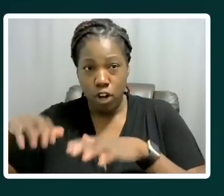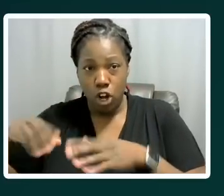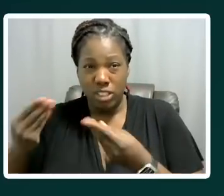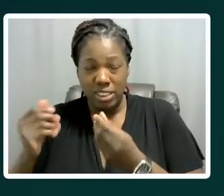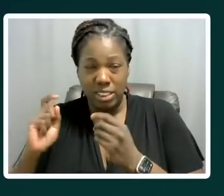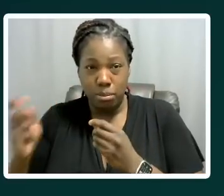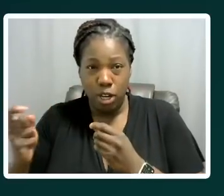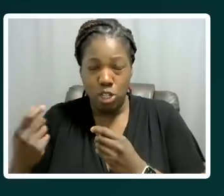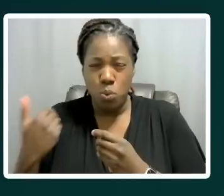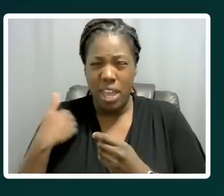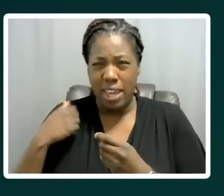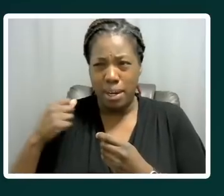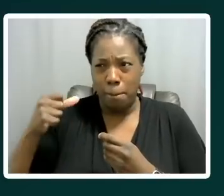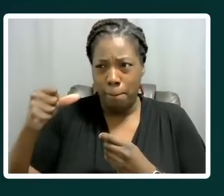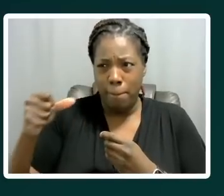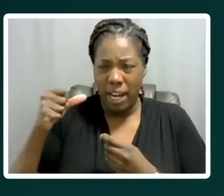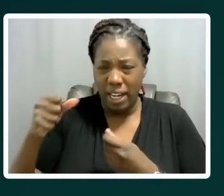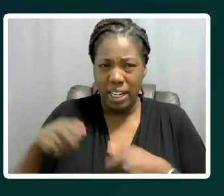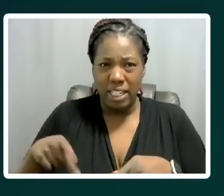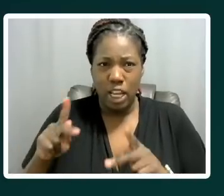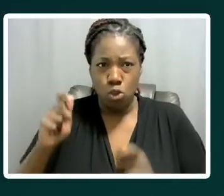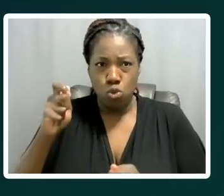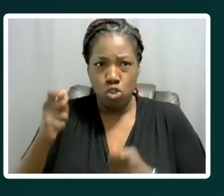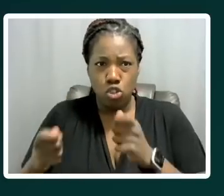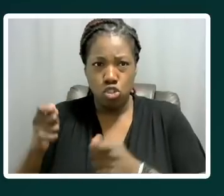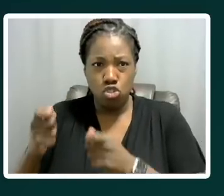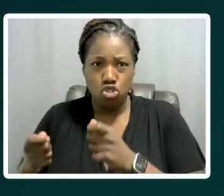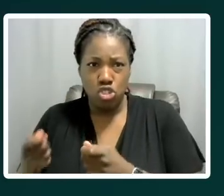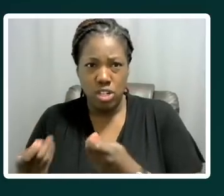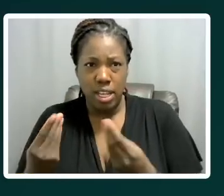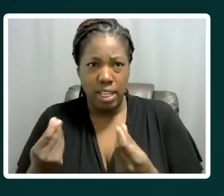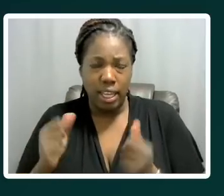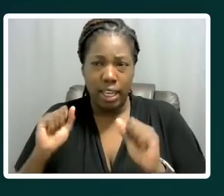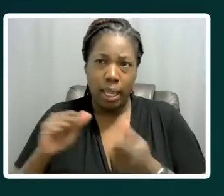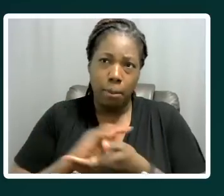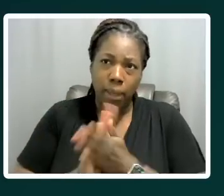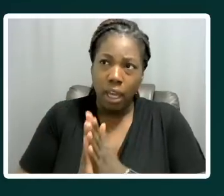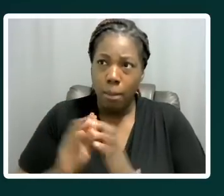there that allowed you to change the land to a mountain or a flat land or an ocean.